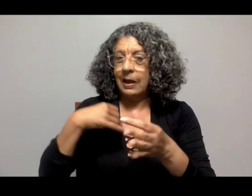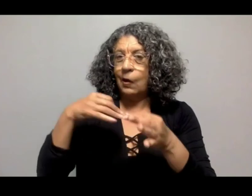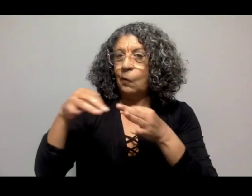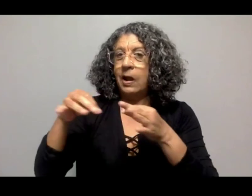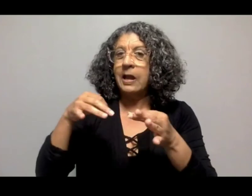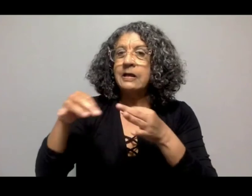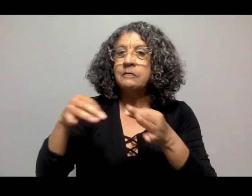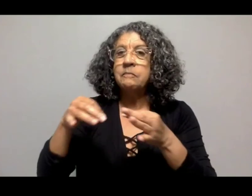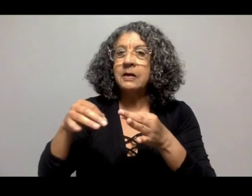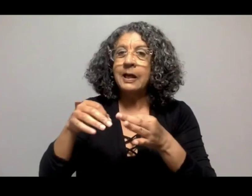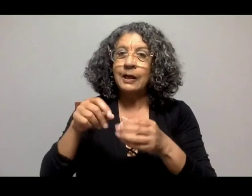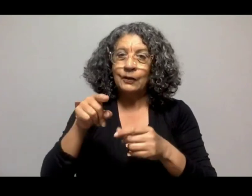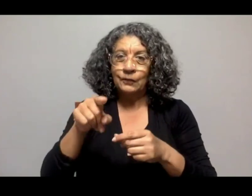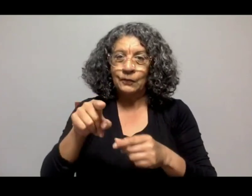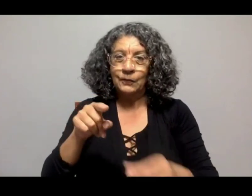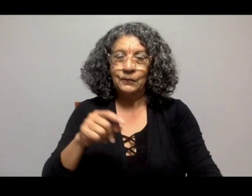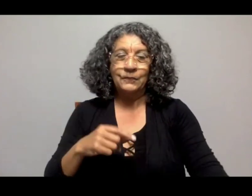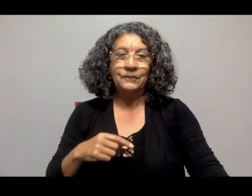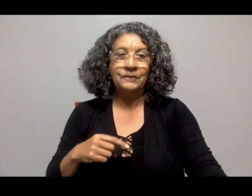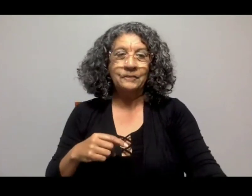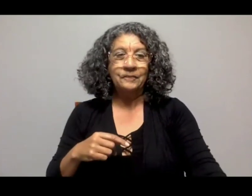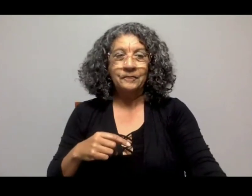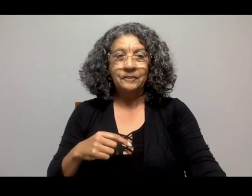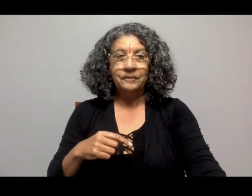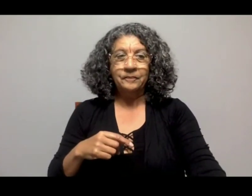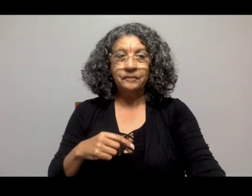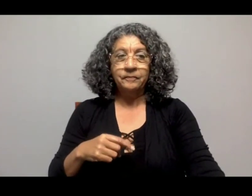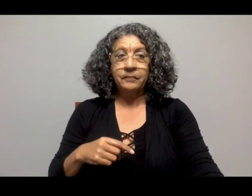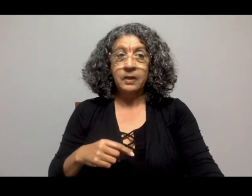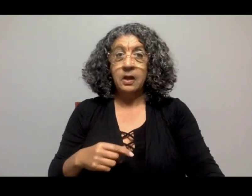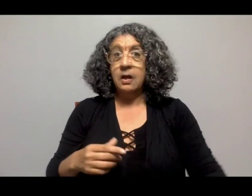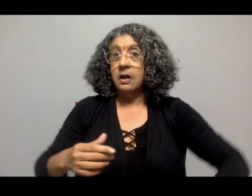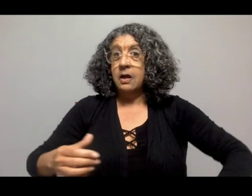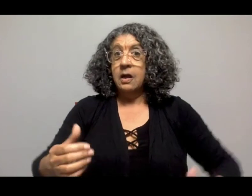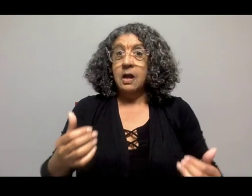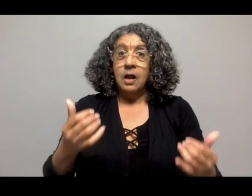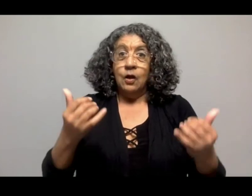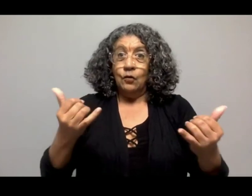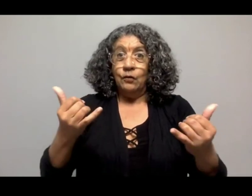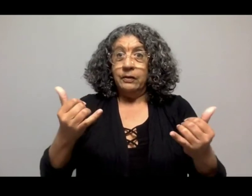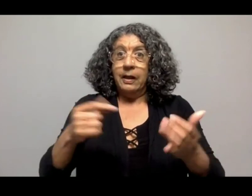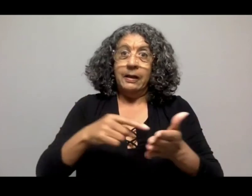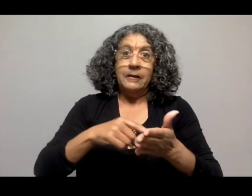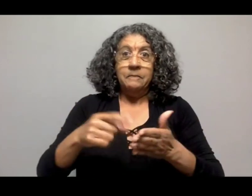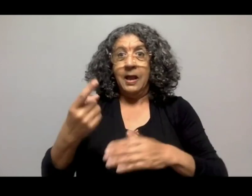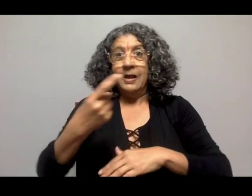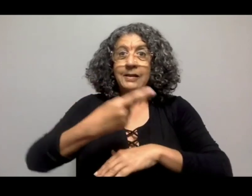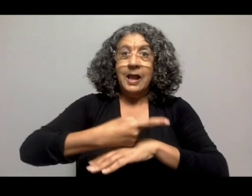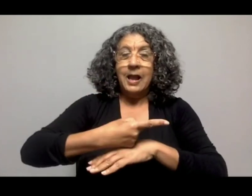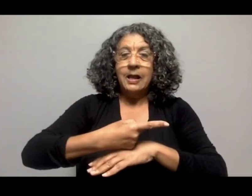I'm going to explain that to you today is payday.